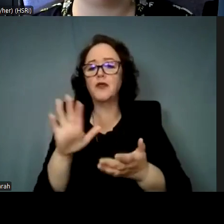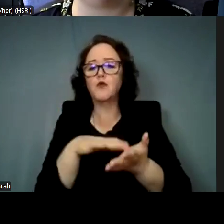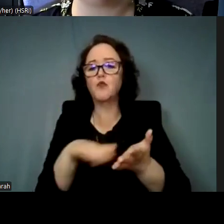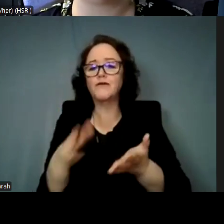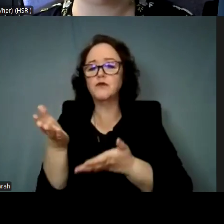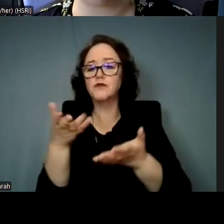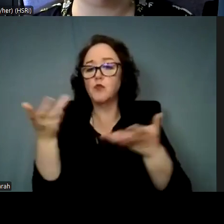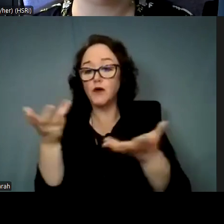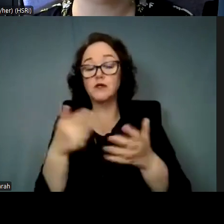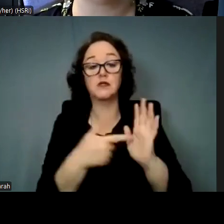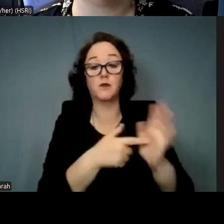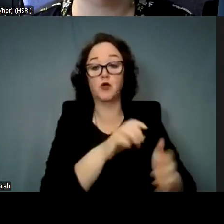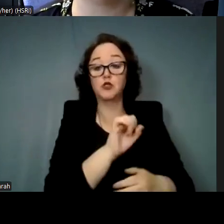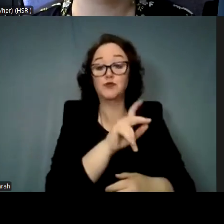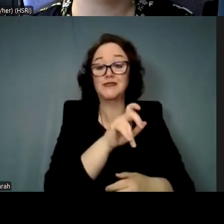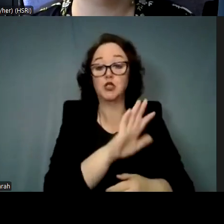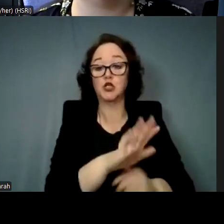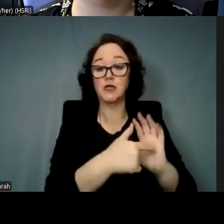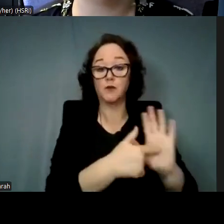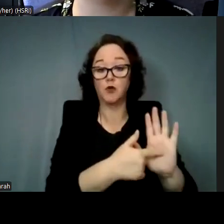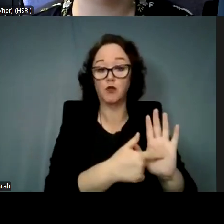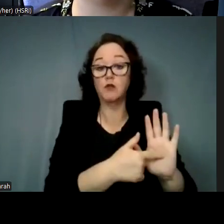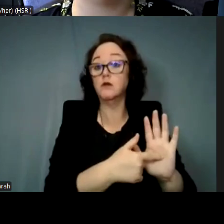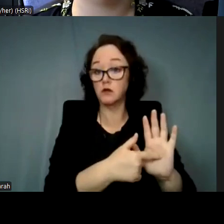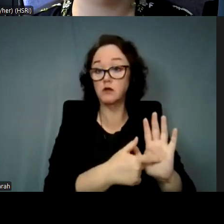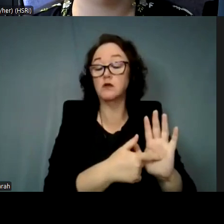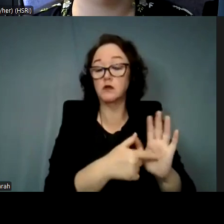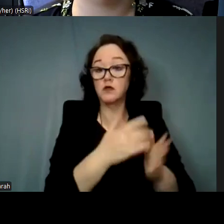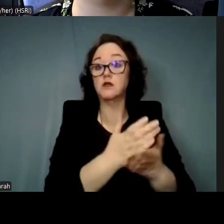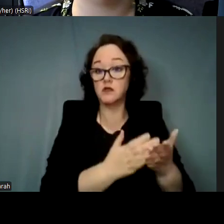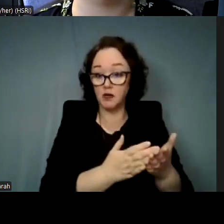example, certain states have service animal support services